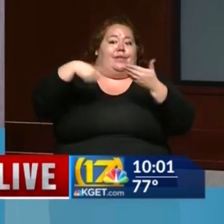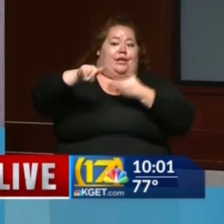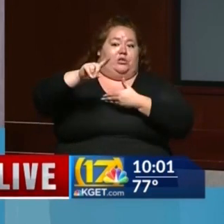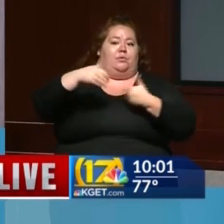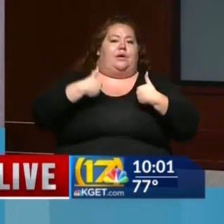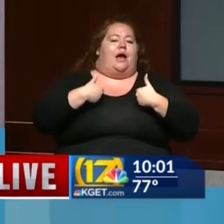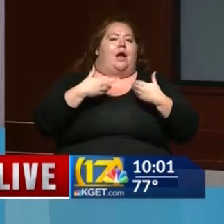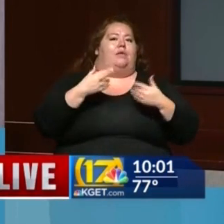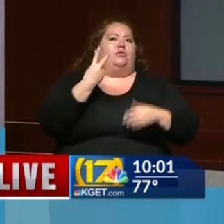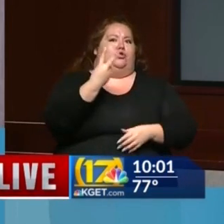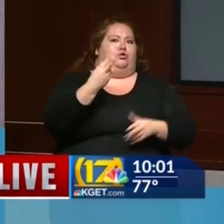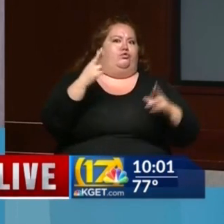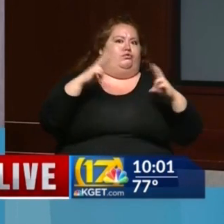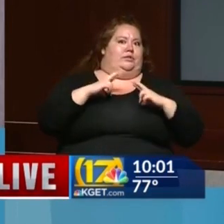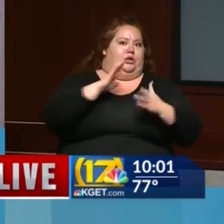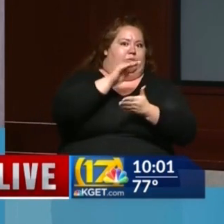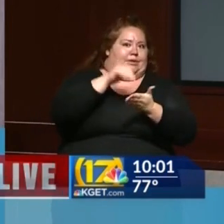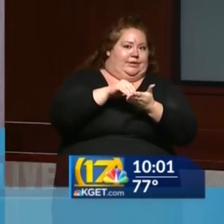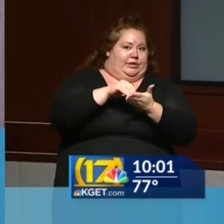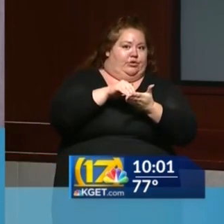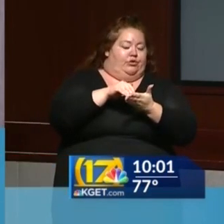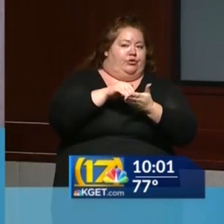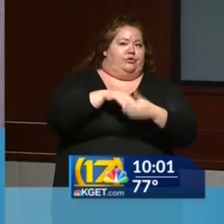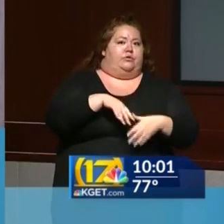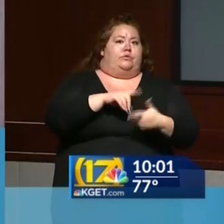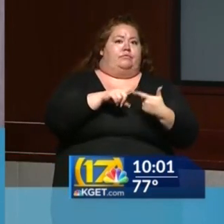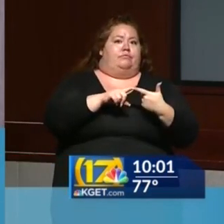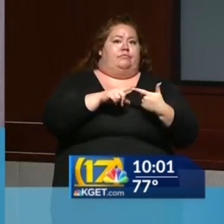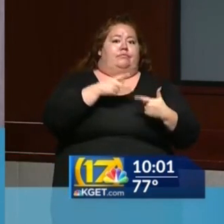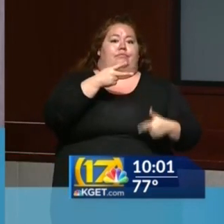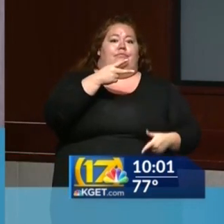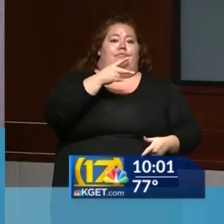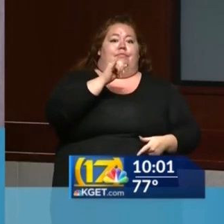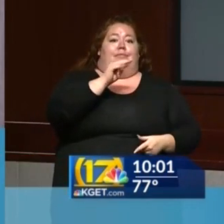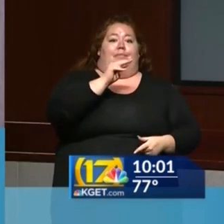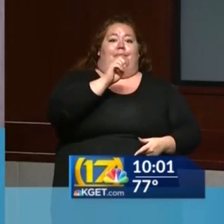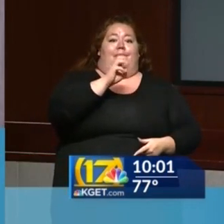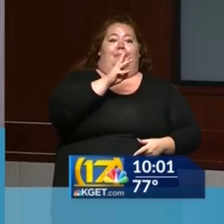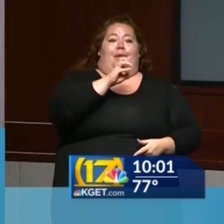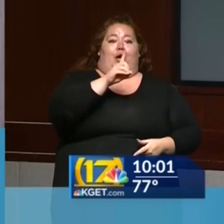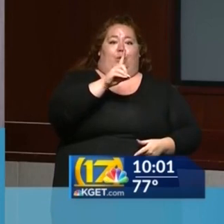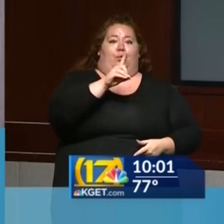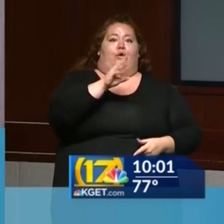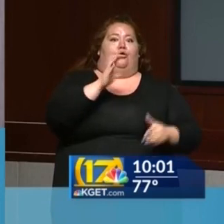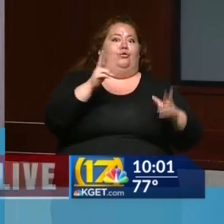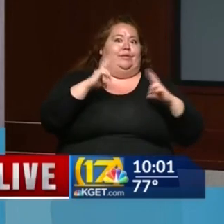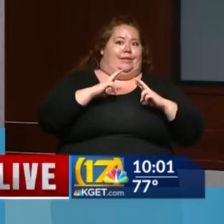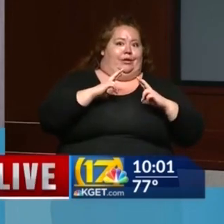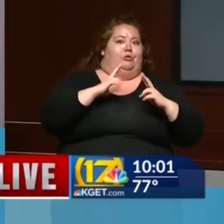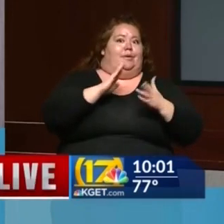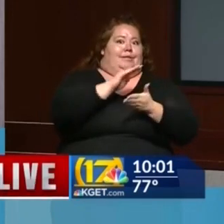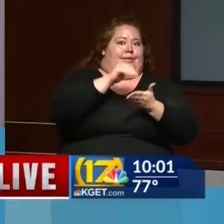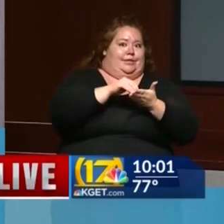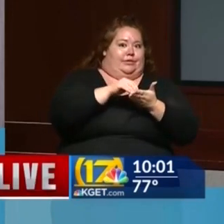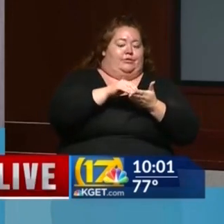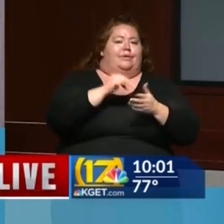SIXTH AND 7TH. IT WILL BE AT 2 OF OR RETIREMENT CENTERS, PLAZA TOWERS ON THE